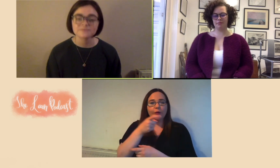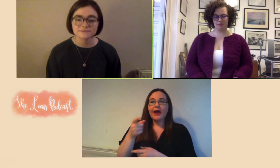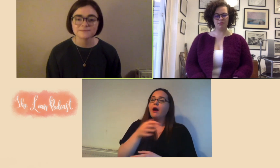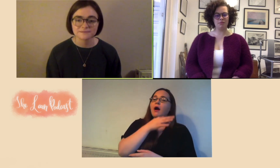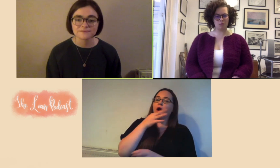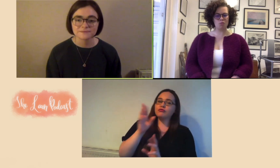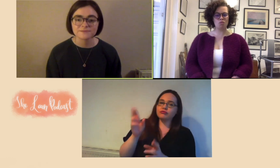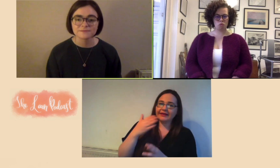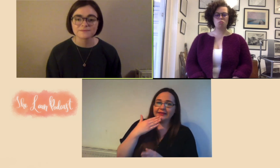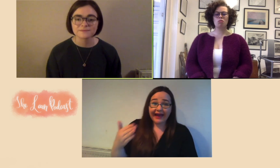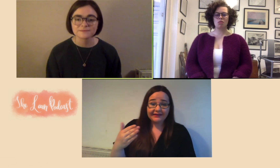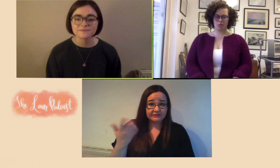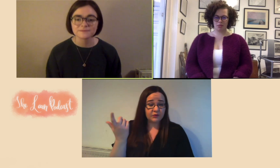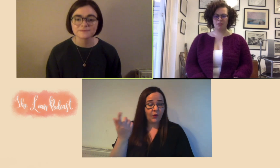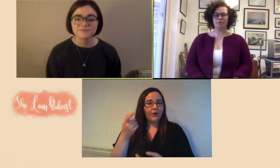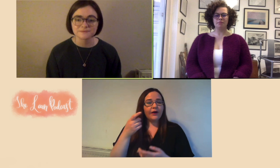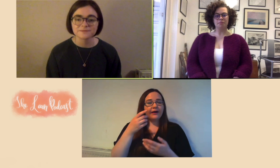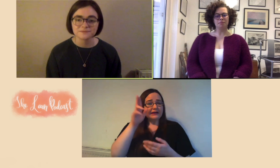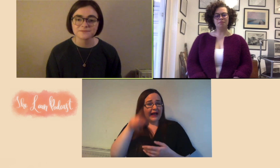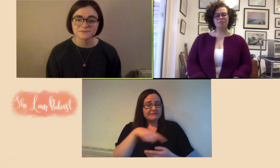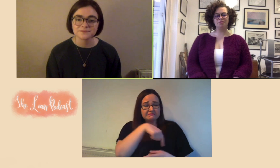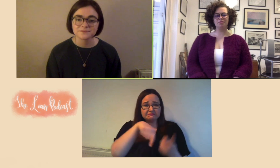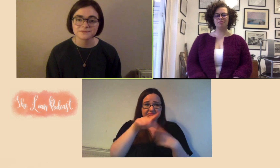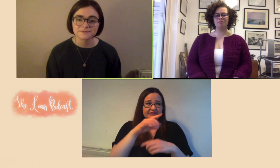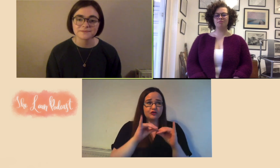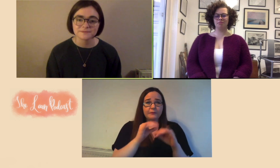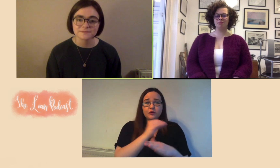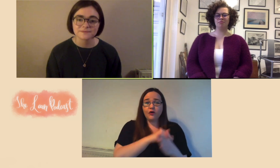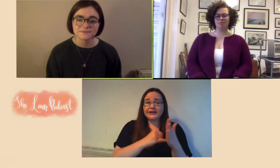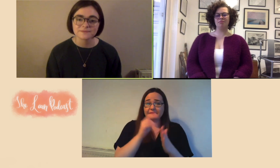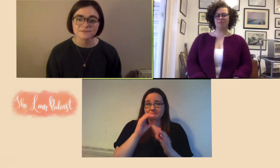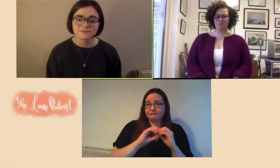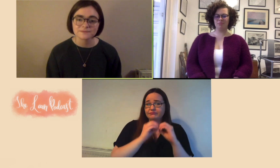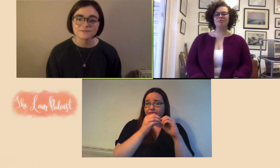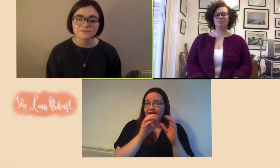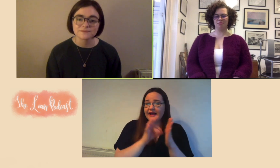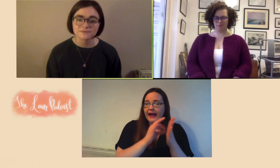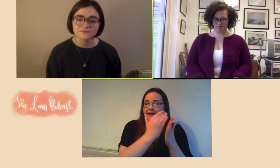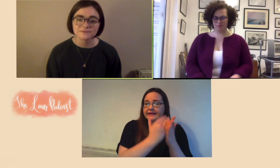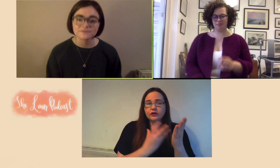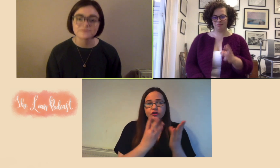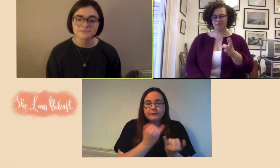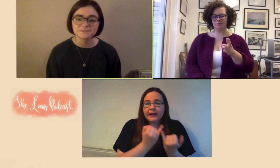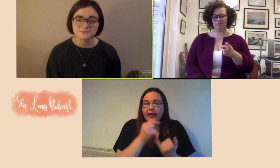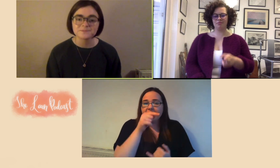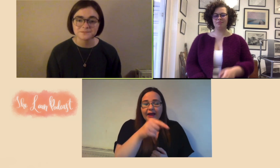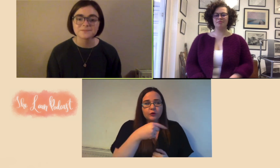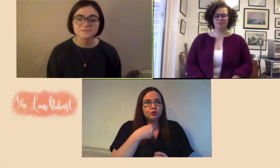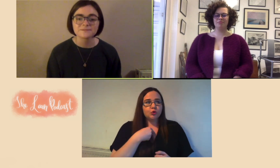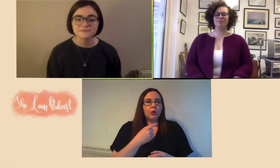And sometimes maybe when employers or if a person with a disability starts working